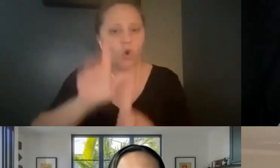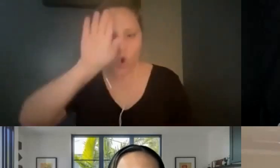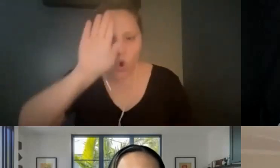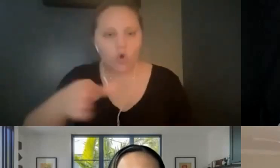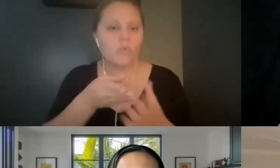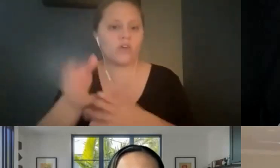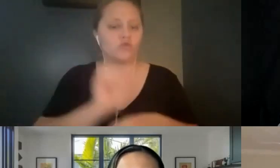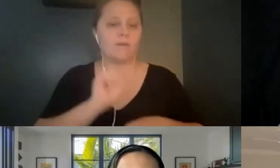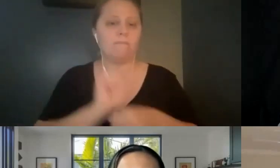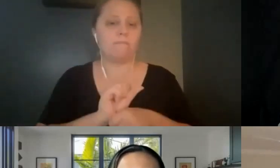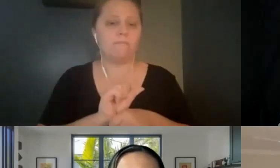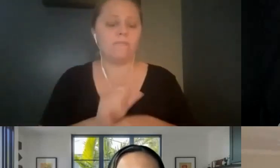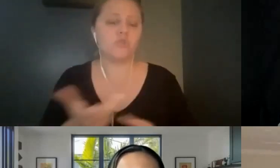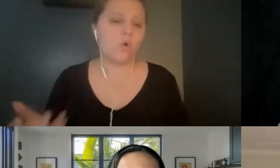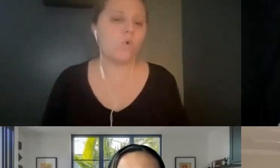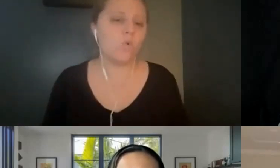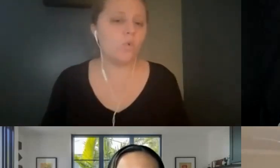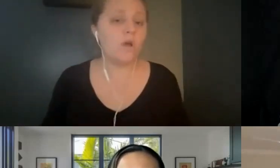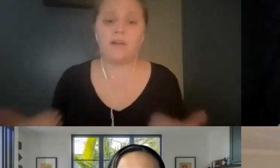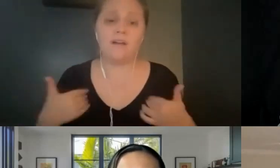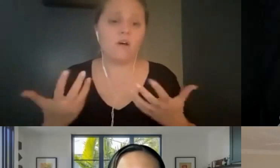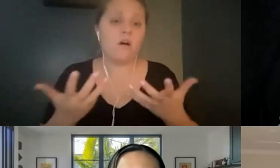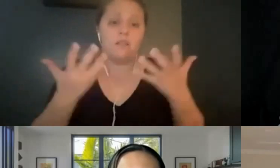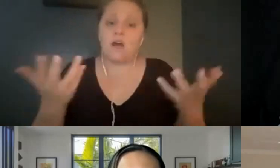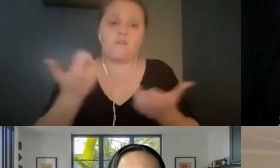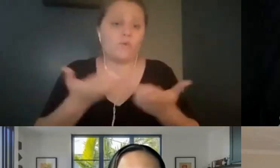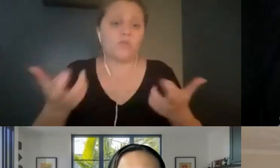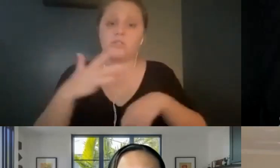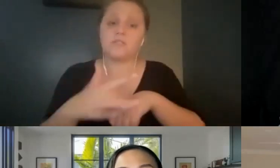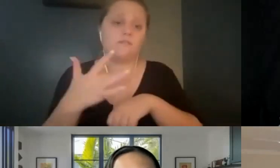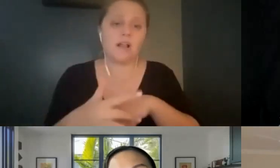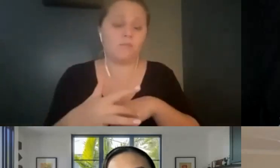So, there's a lot of resources out there and it's a matter of educating those